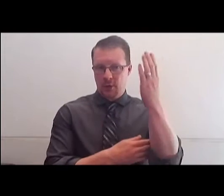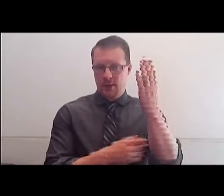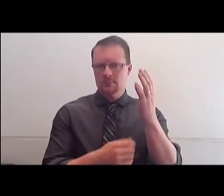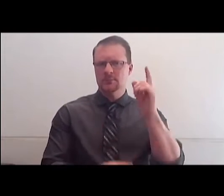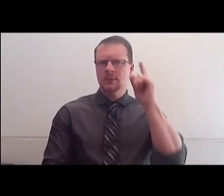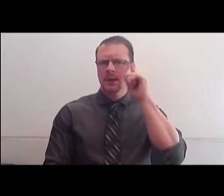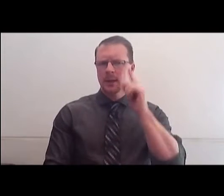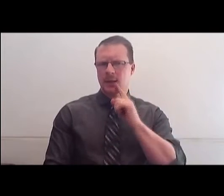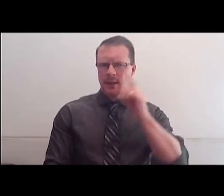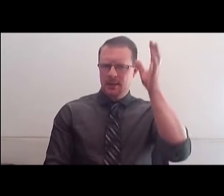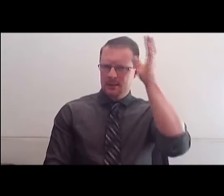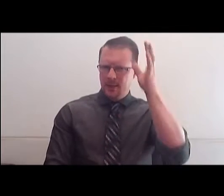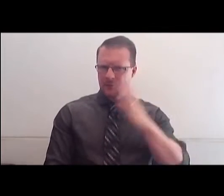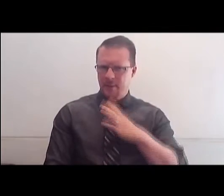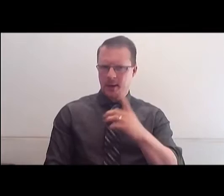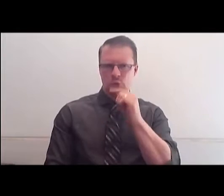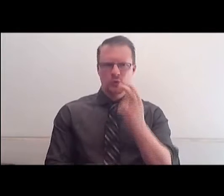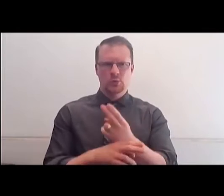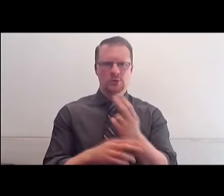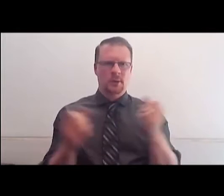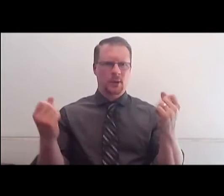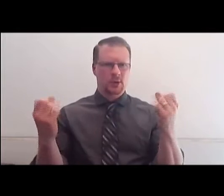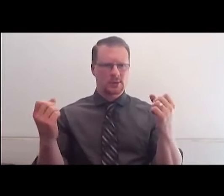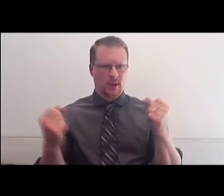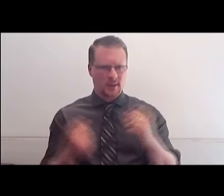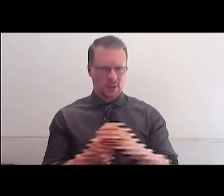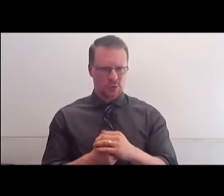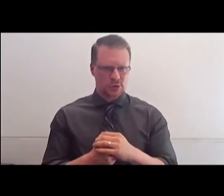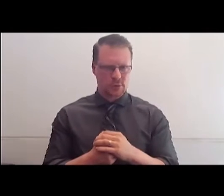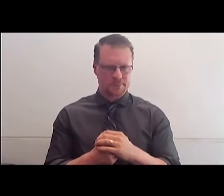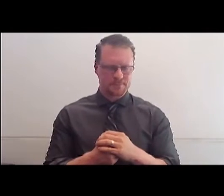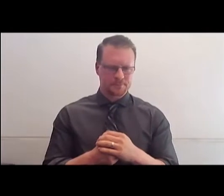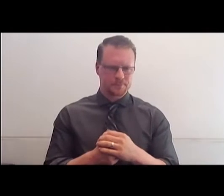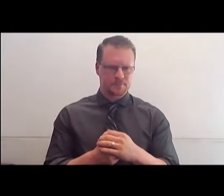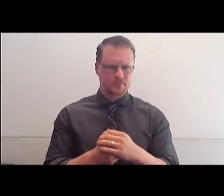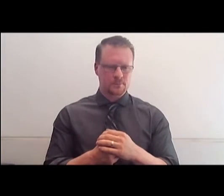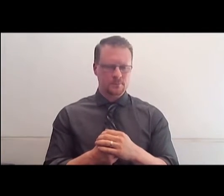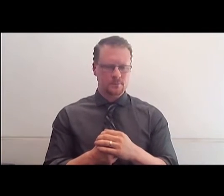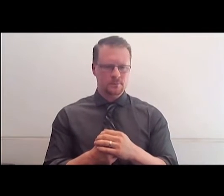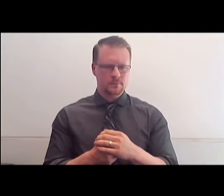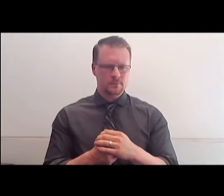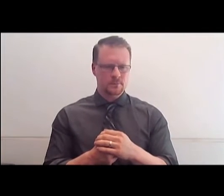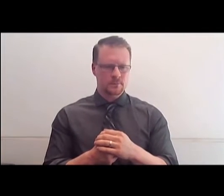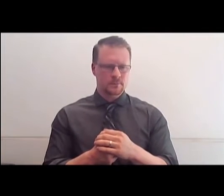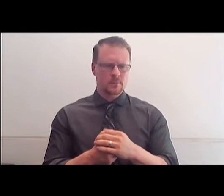and there was a patient that was admitted overnight to my team was a patient that used American Sign Language.